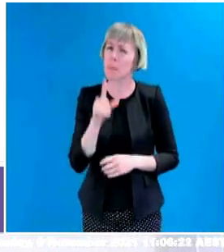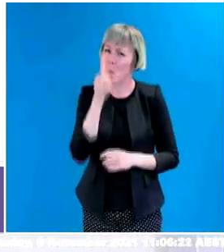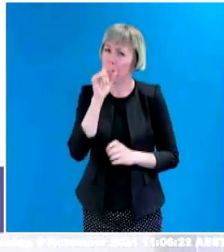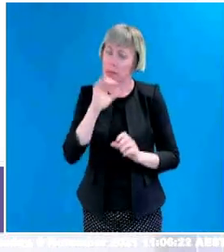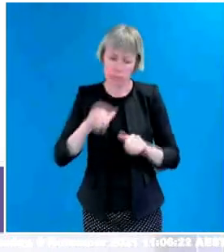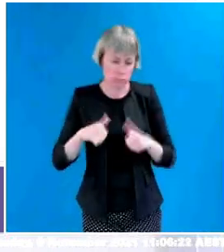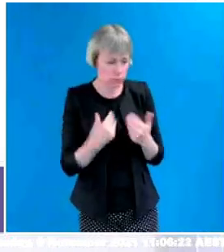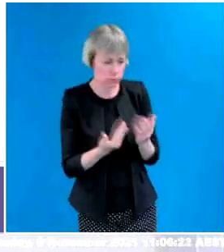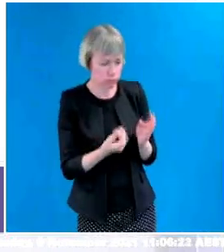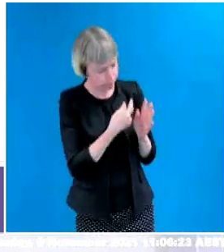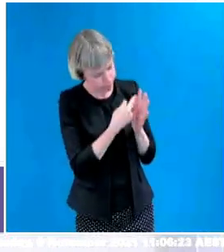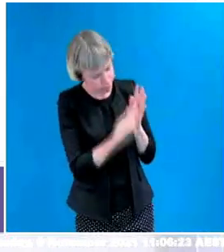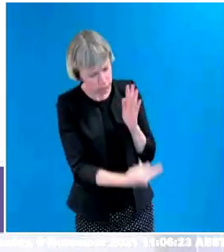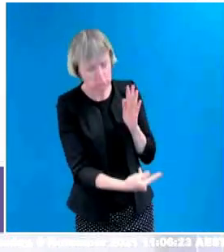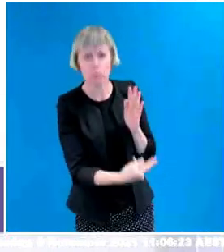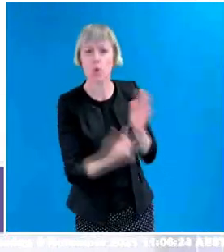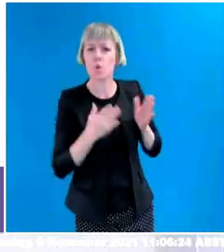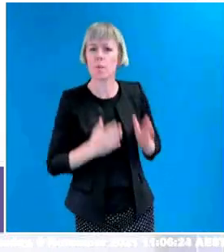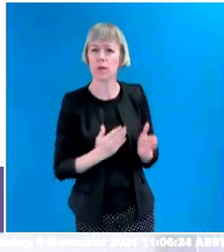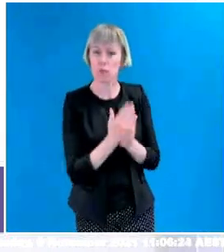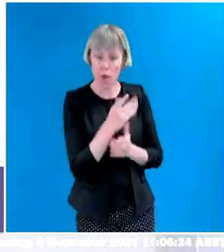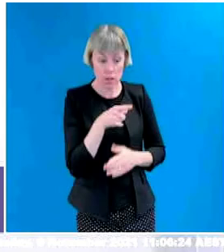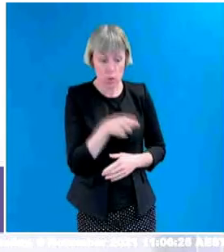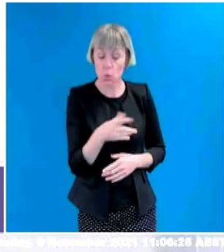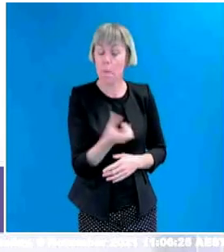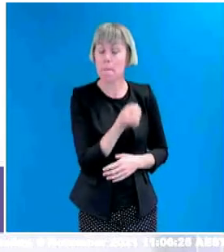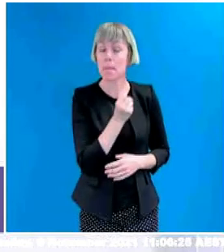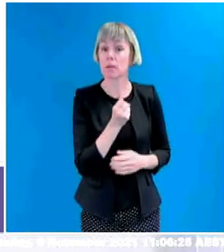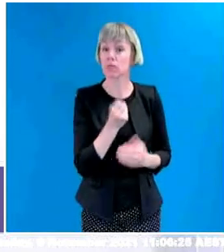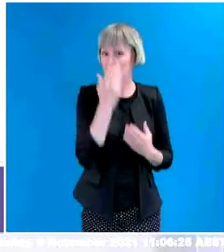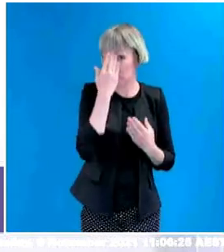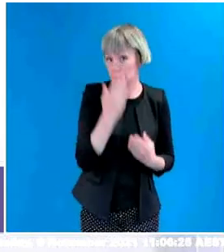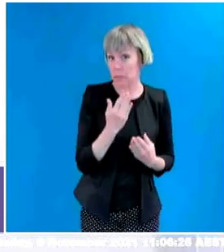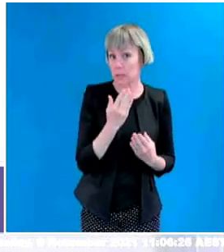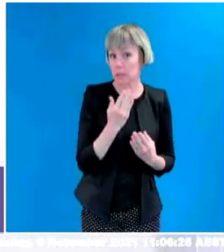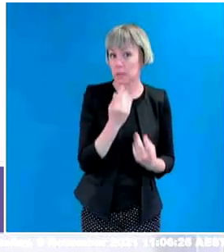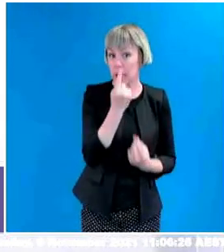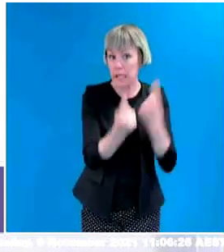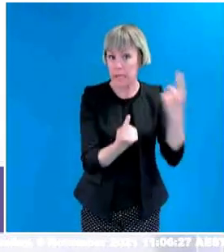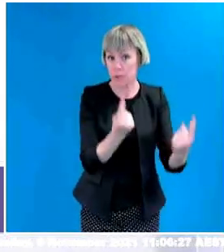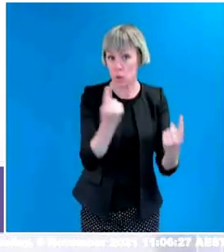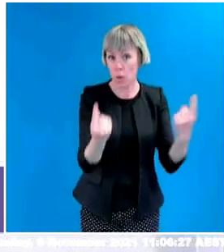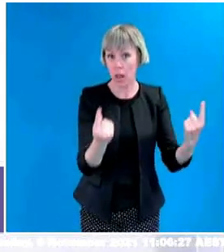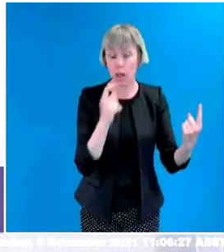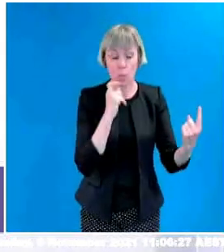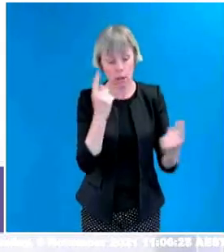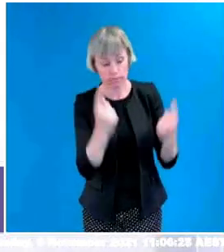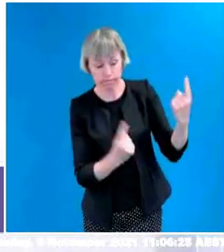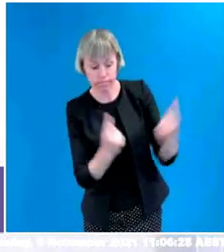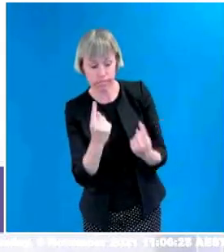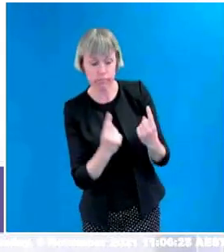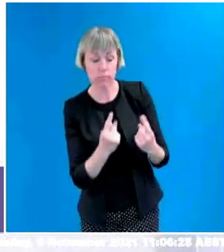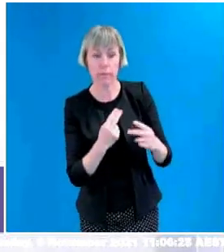you need to respect the individuals who are coming within your sphere, in many ways, as a basic way of doing business.